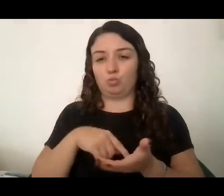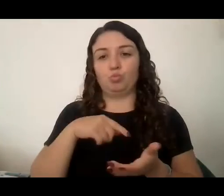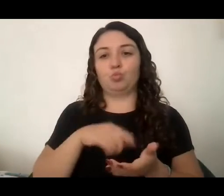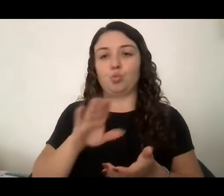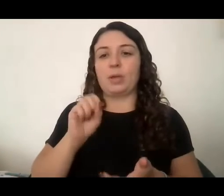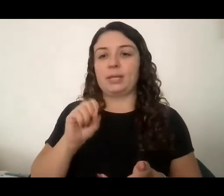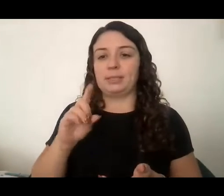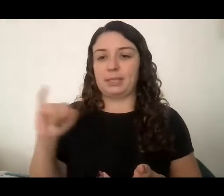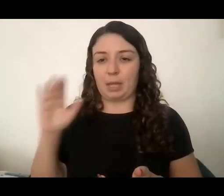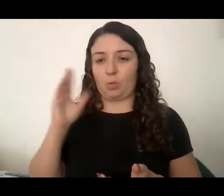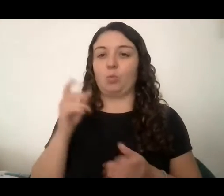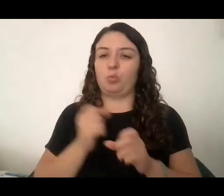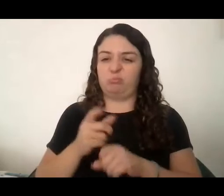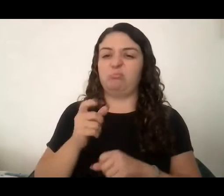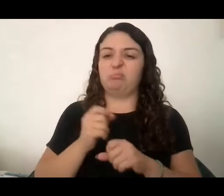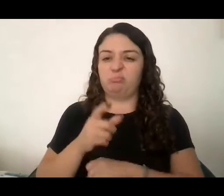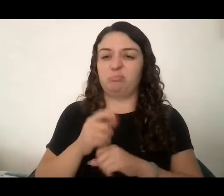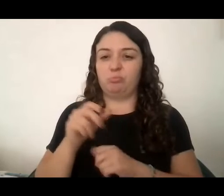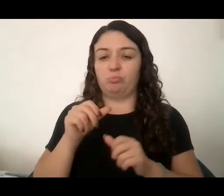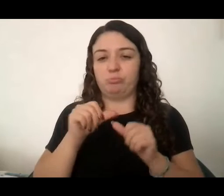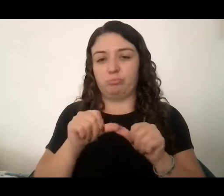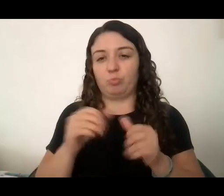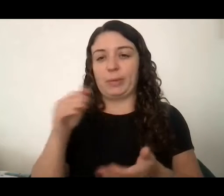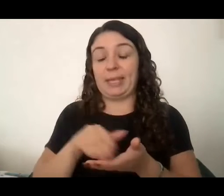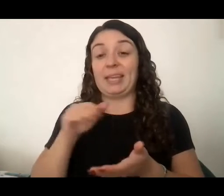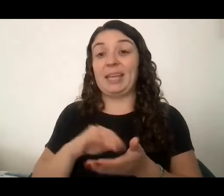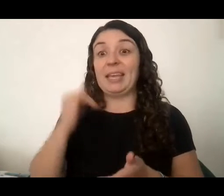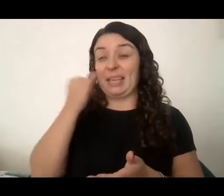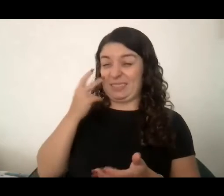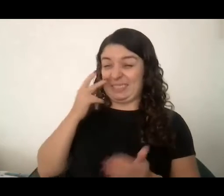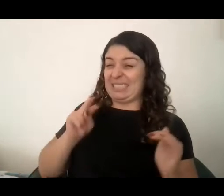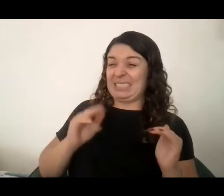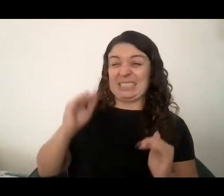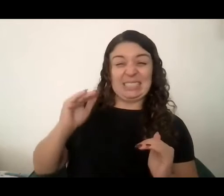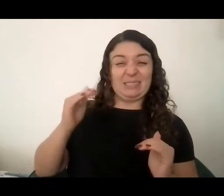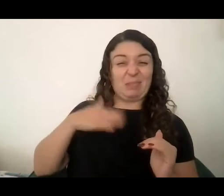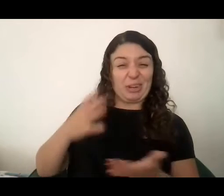you repeat that year after year. It's when you are going to have earnings that are above SGA,